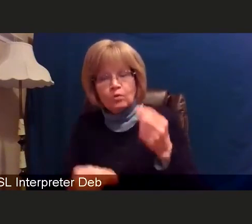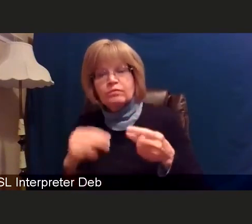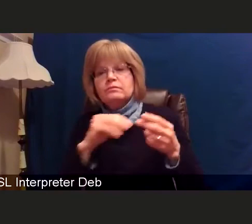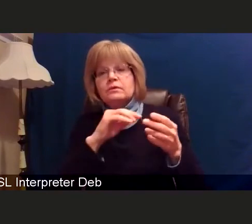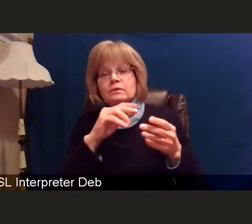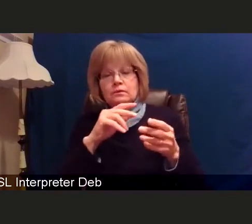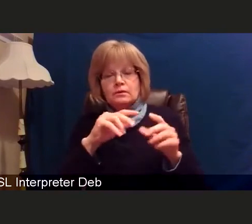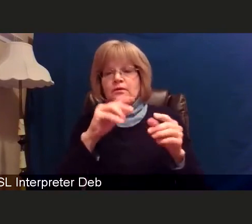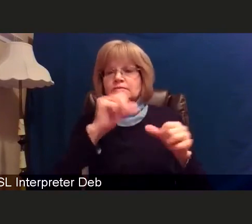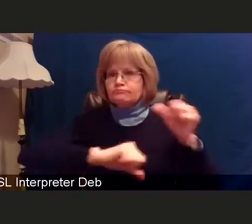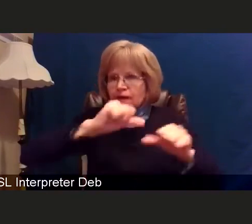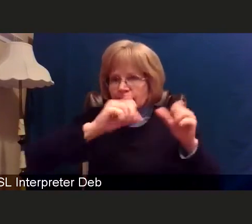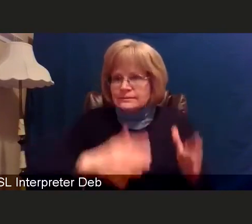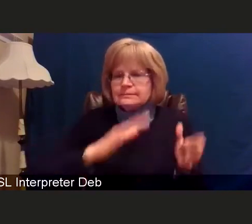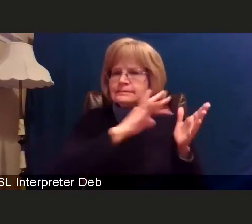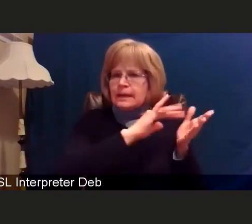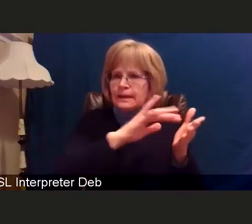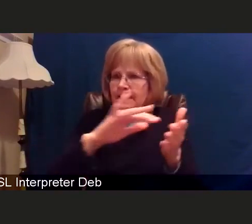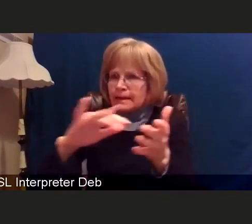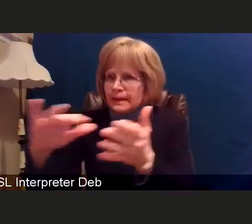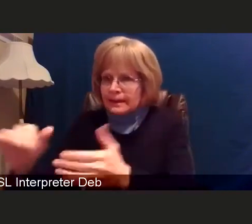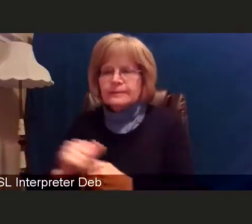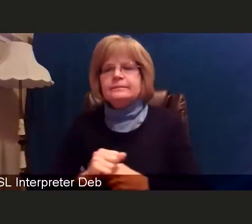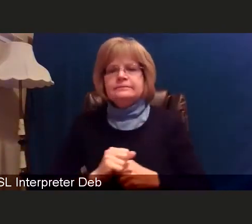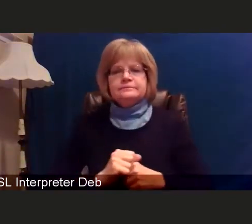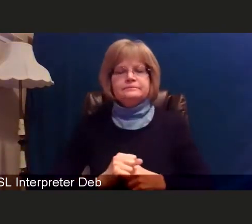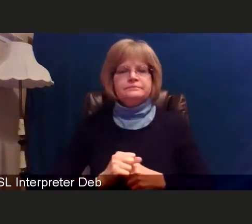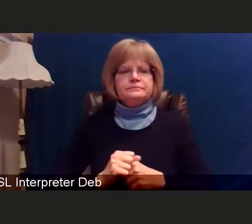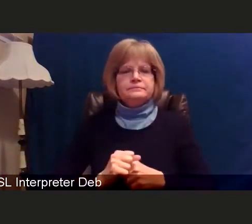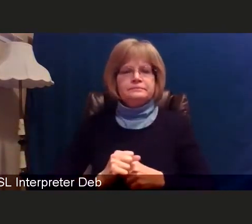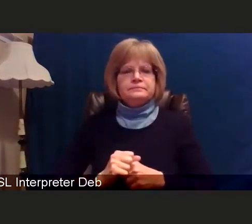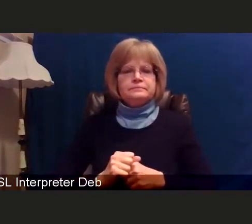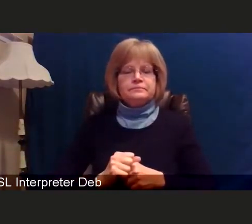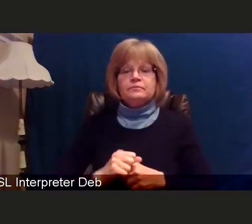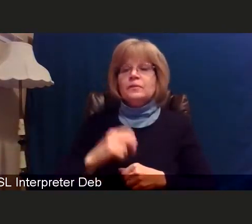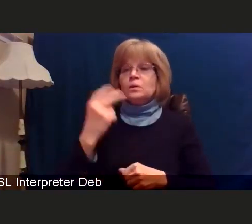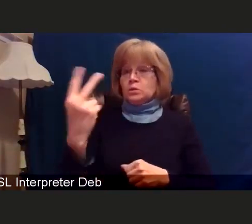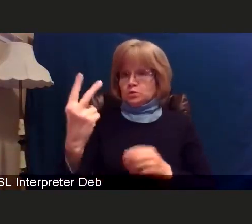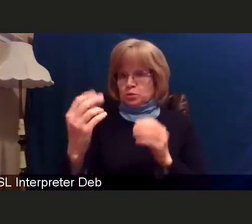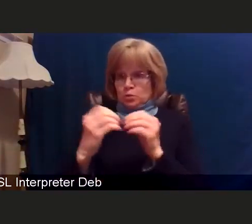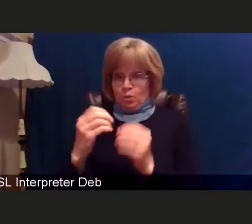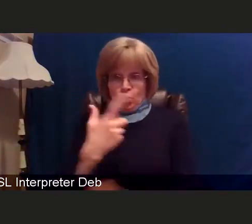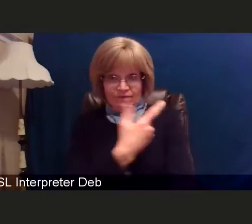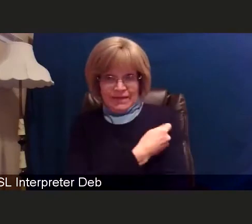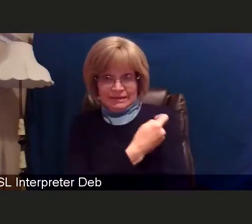I think I would be amiss to not mention that there are two other vaccines that are close to